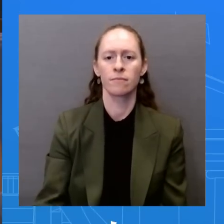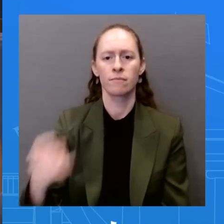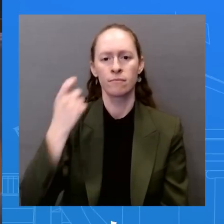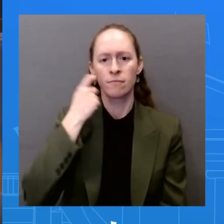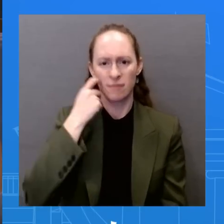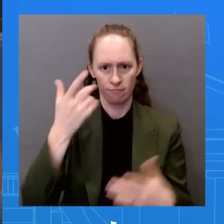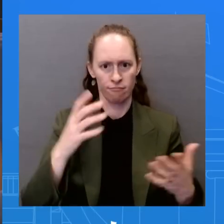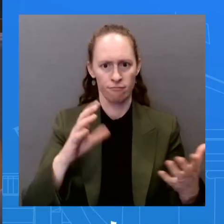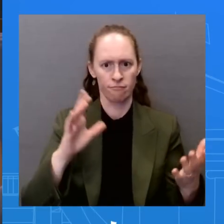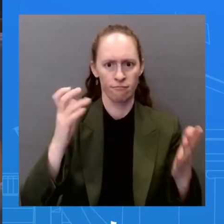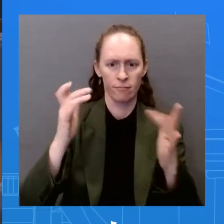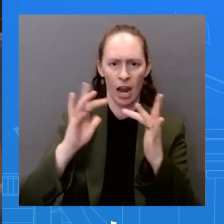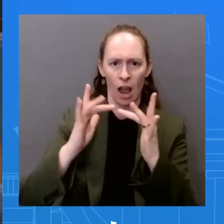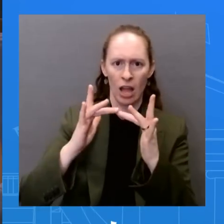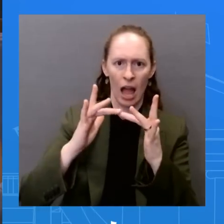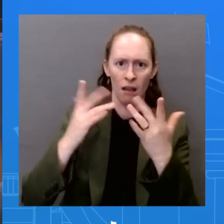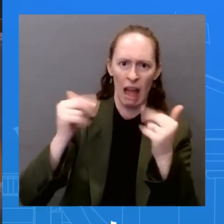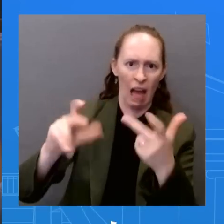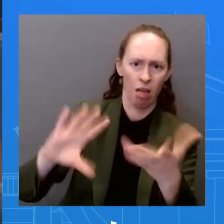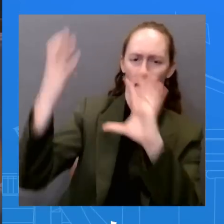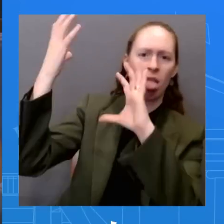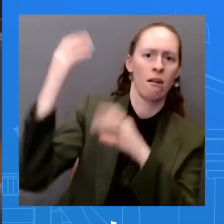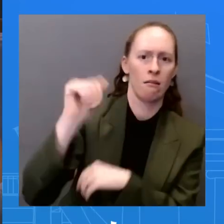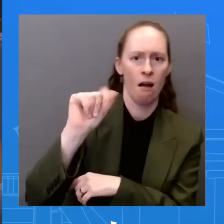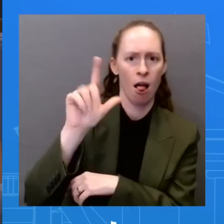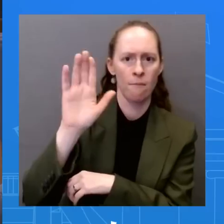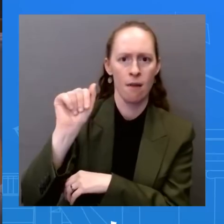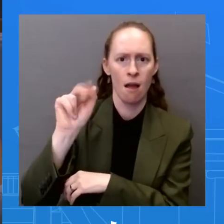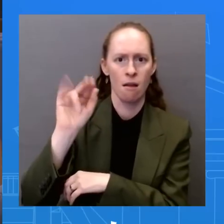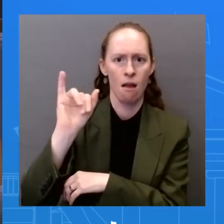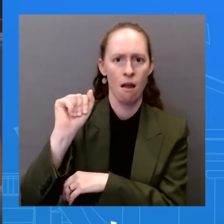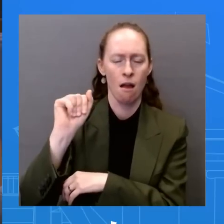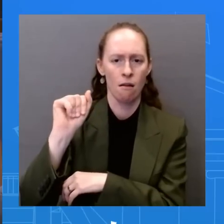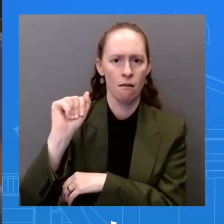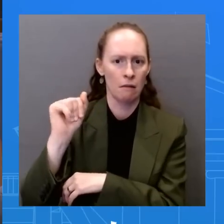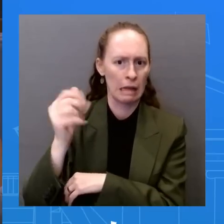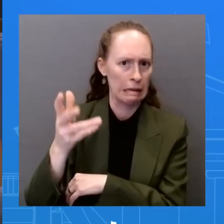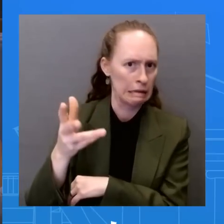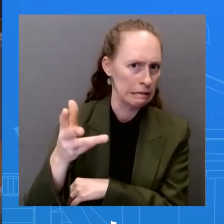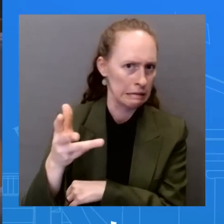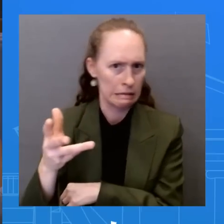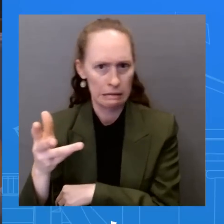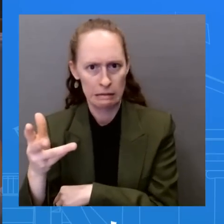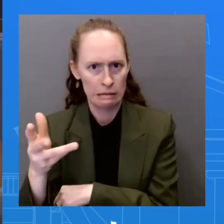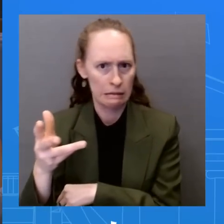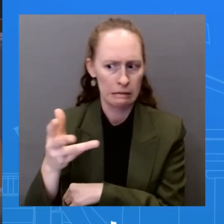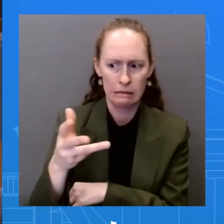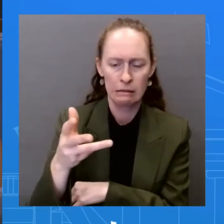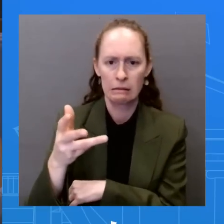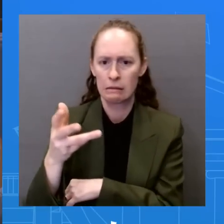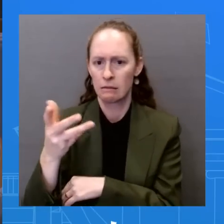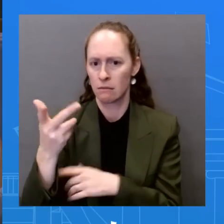And do you expect it to be only an American action or maybe a coordinated set of sanctions